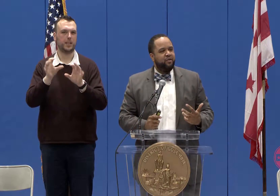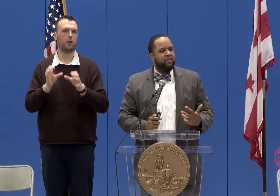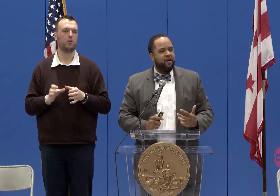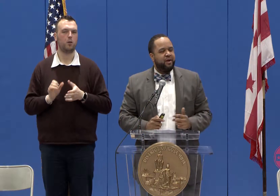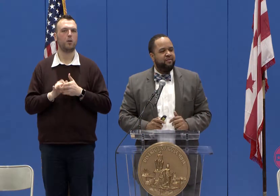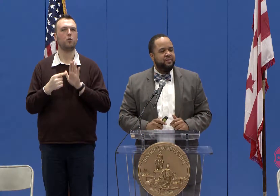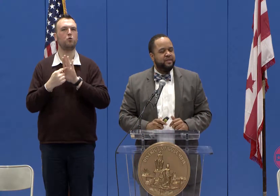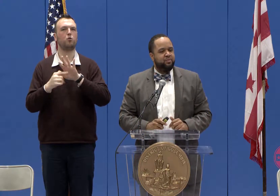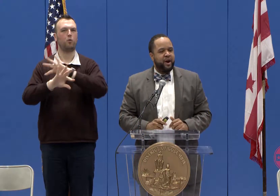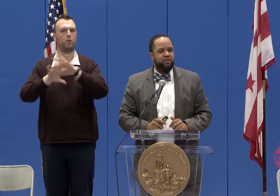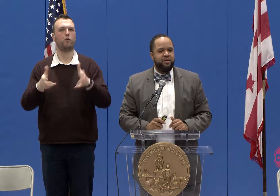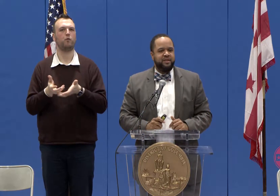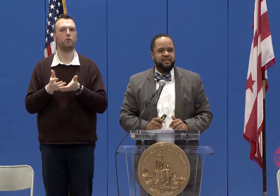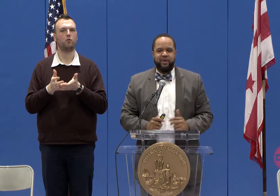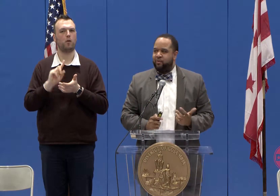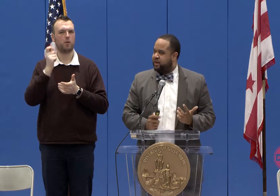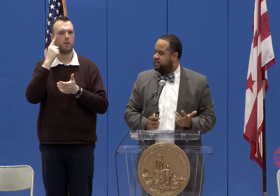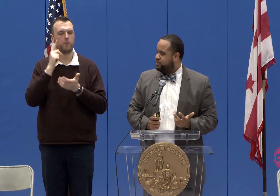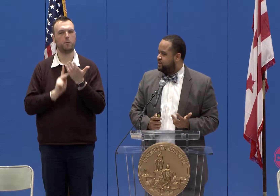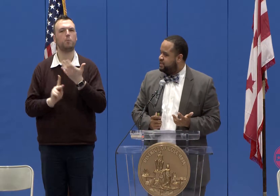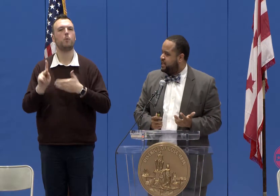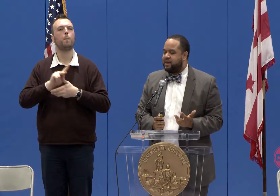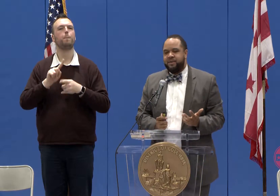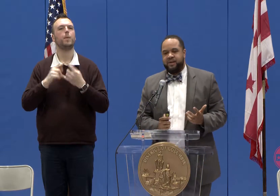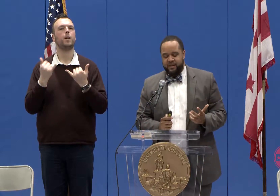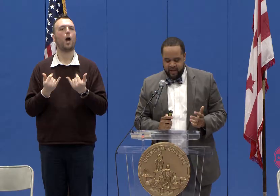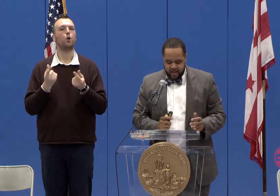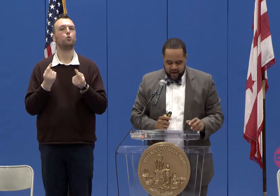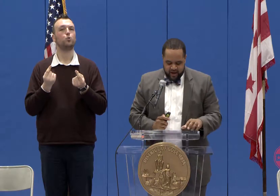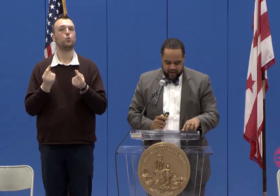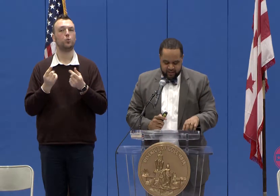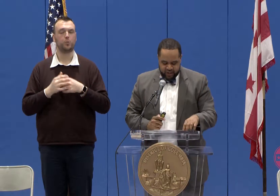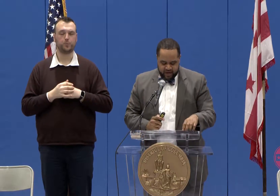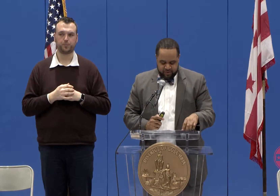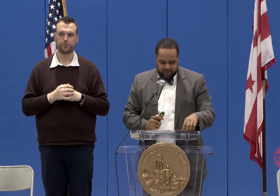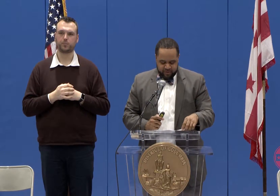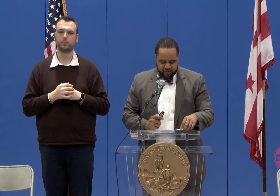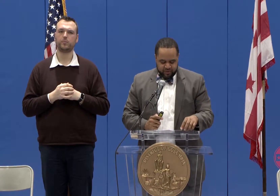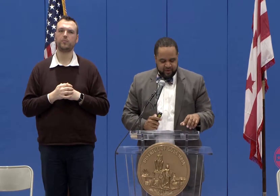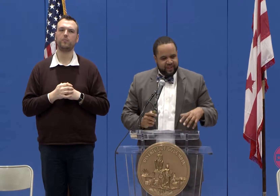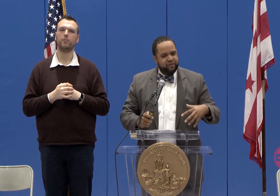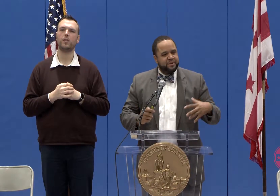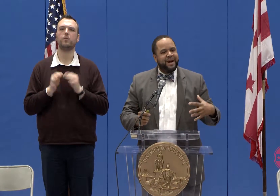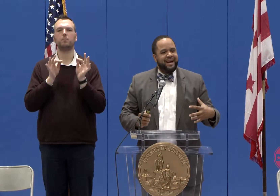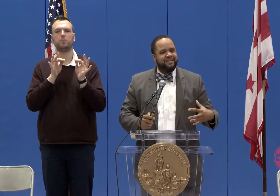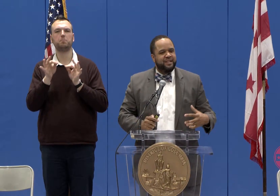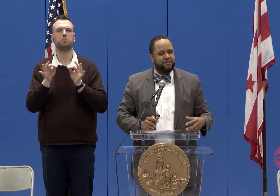OVERALL GOVERNMENT'S PRIORITIES AND WHAT I WANT TO DO IS JUST TAKE A MINUTE AND SHARE WITH YOU SORT OF GIVE YOU SOME CONTEXT